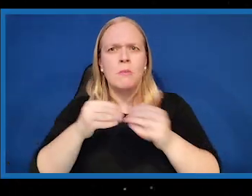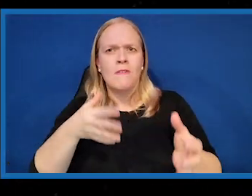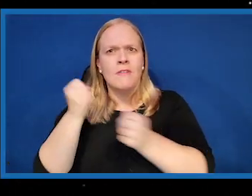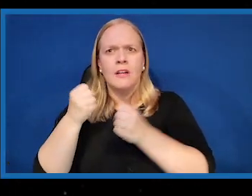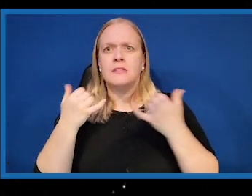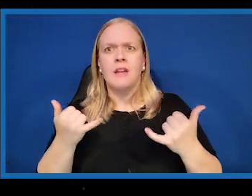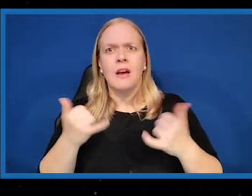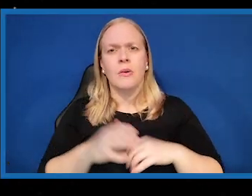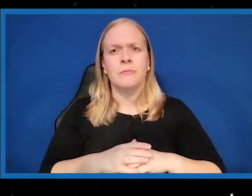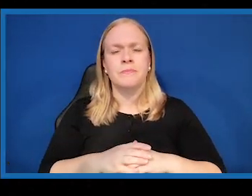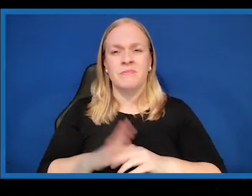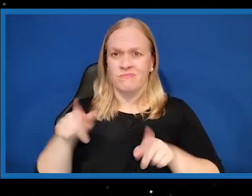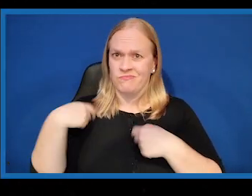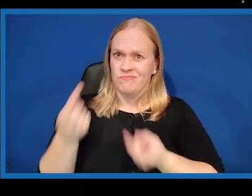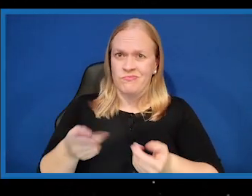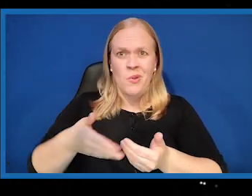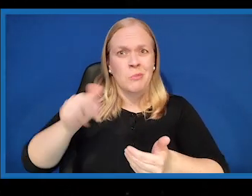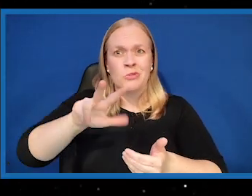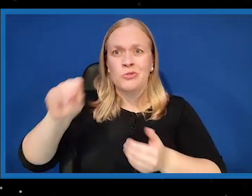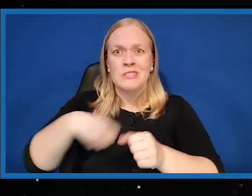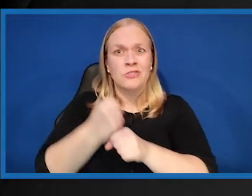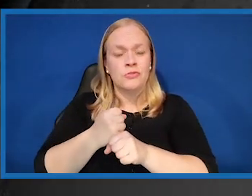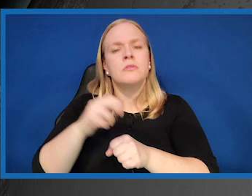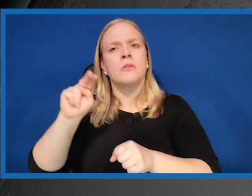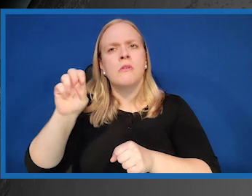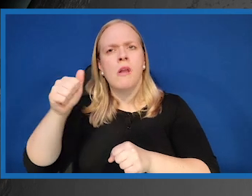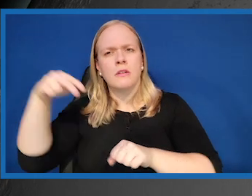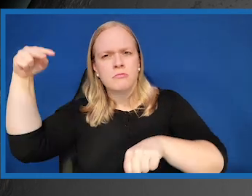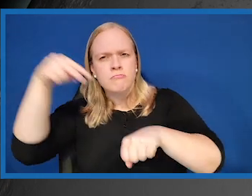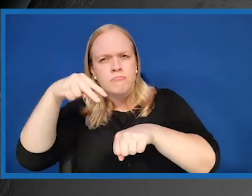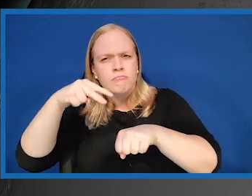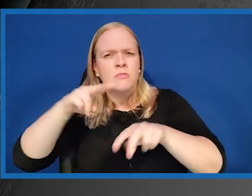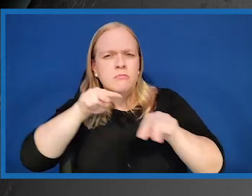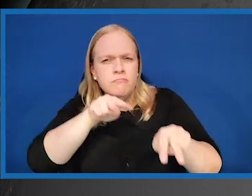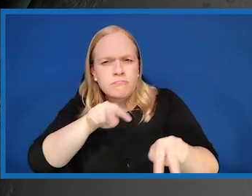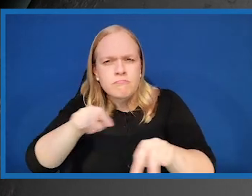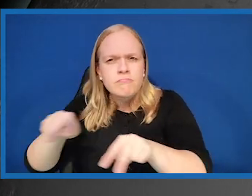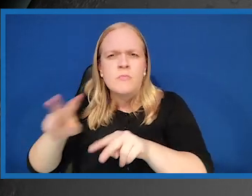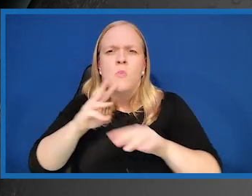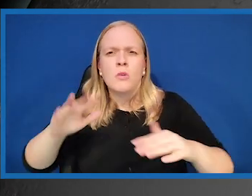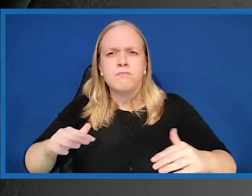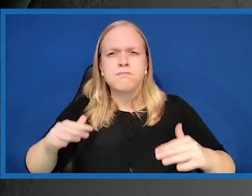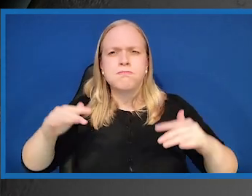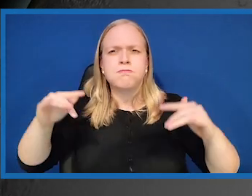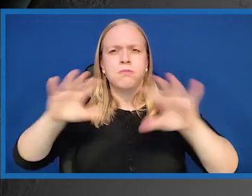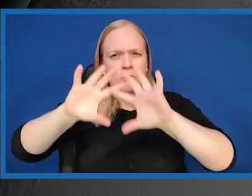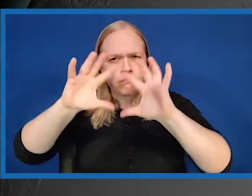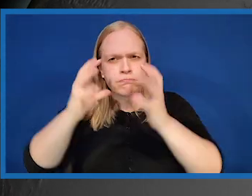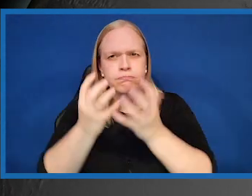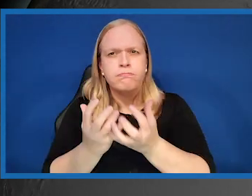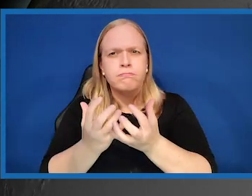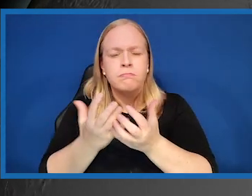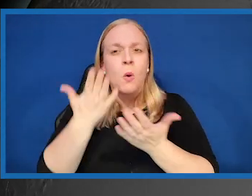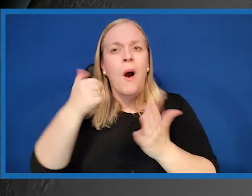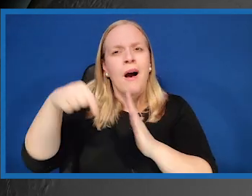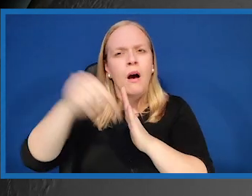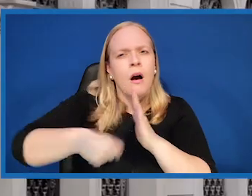NASA HAS CONTINUALLY BEEN TRACKING THE GLOBAL SURFACE HEIGHT OF THE OCEAN FROM SPACE IN ORDER TO UNDERSTAND SEA LEVEL RISE.